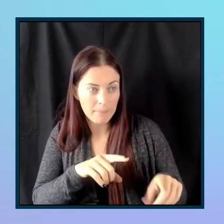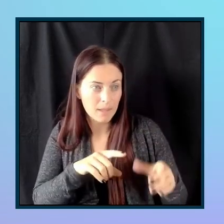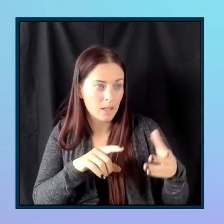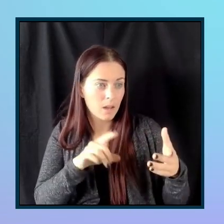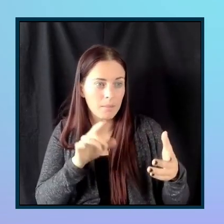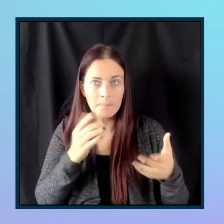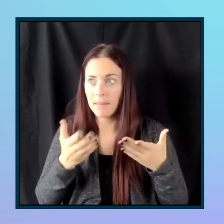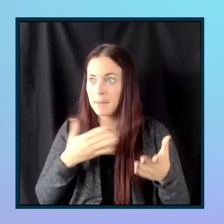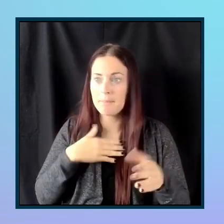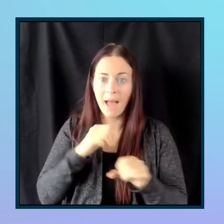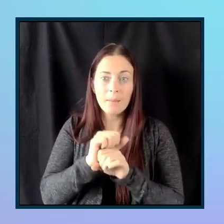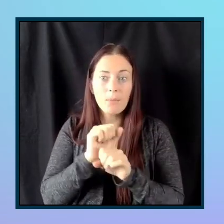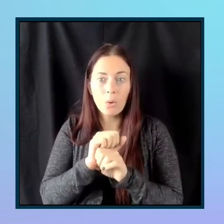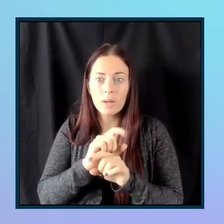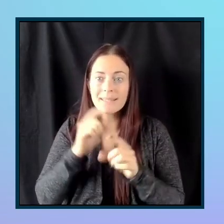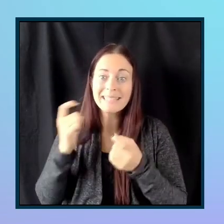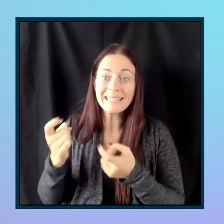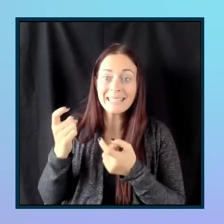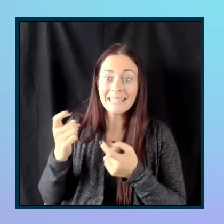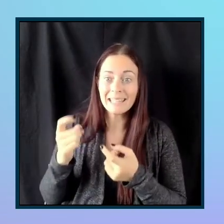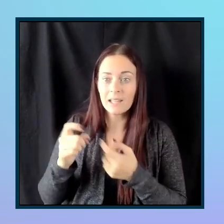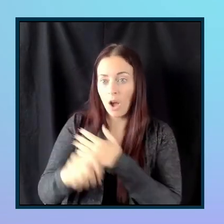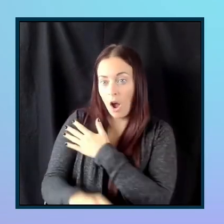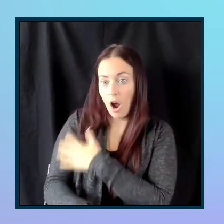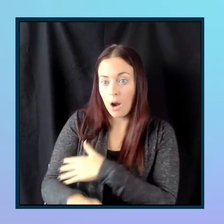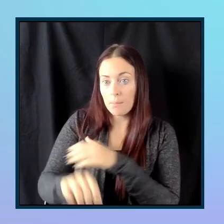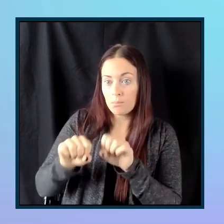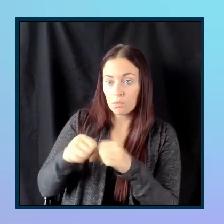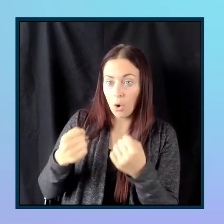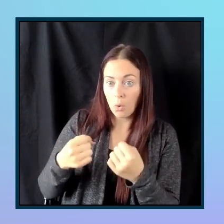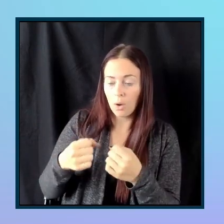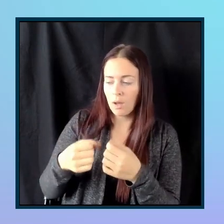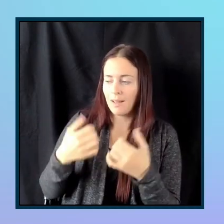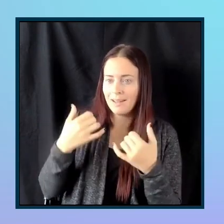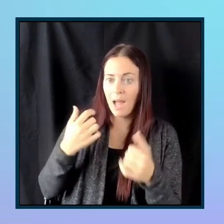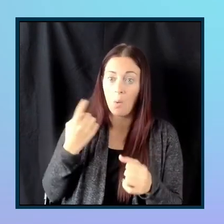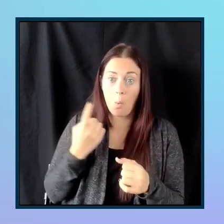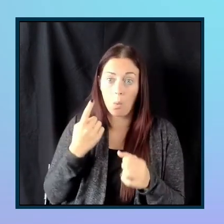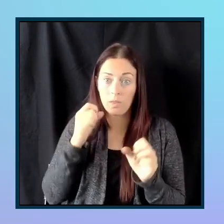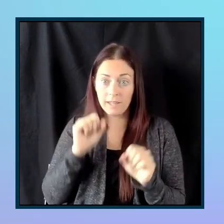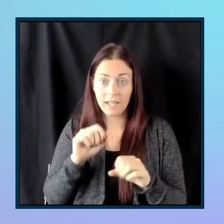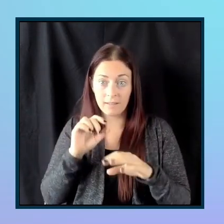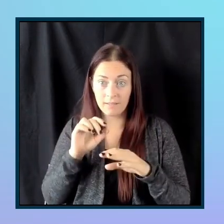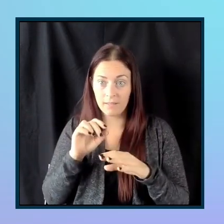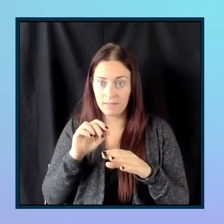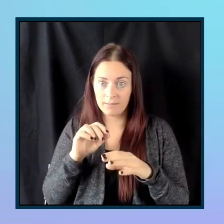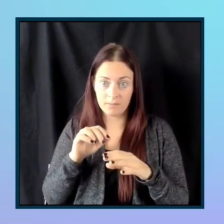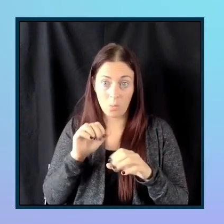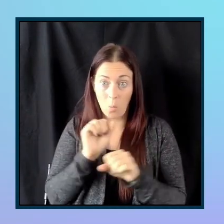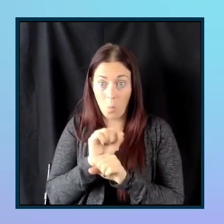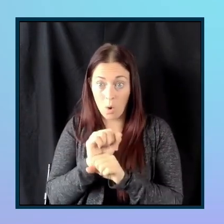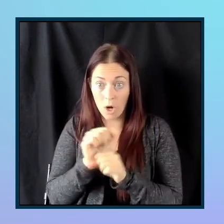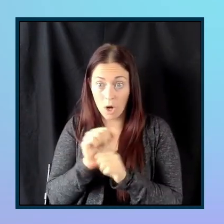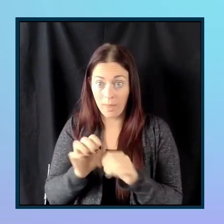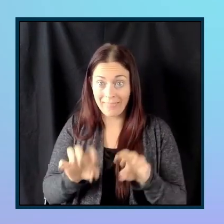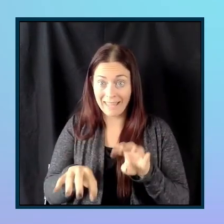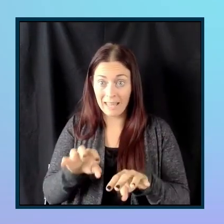and they come back with a broken arm, and now they can only operate with, let's say a keyboard and they can't use their mouse,